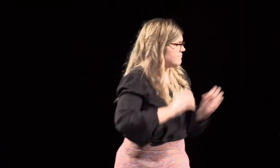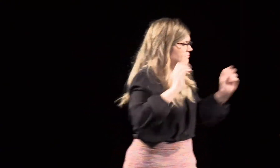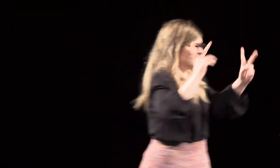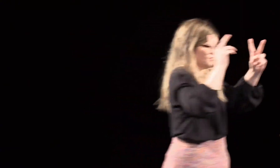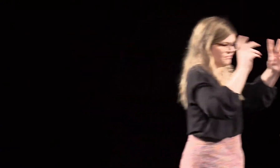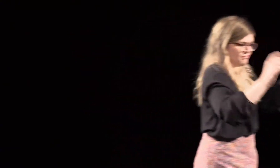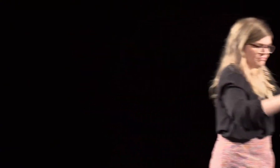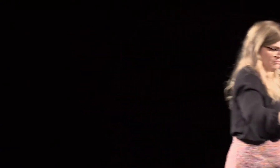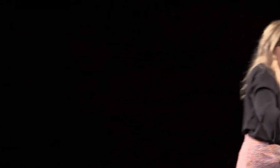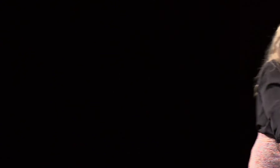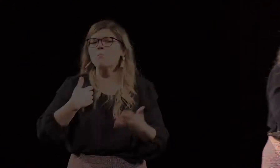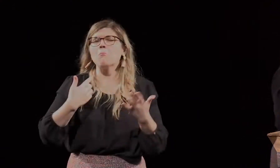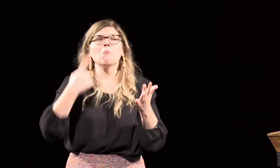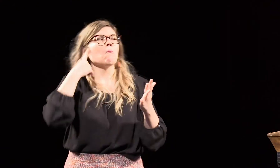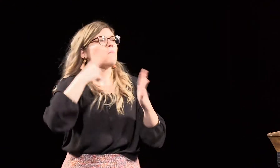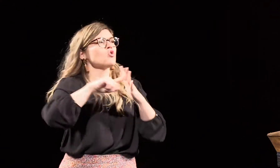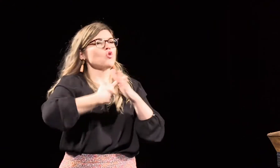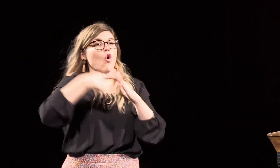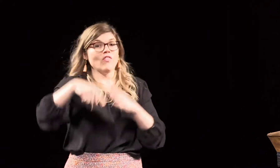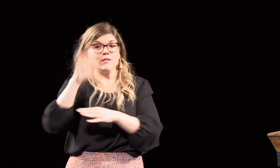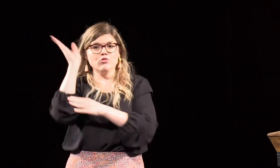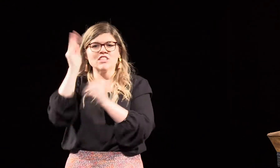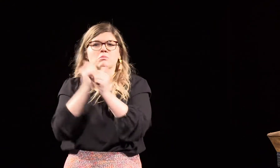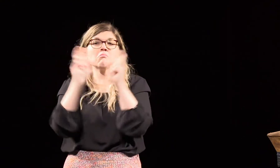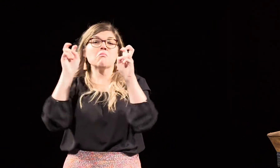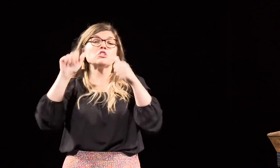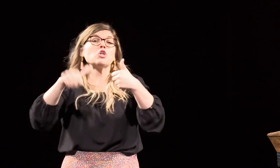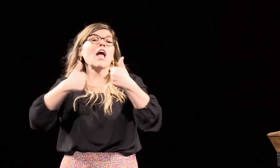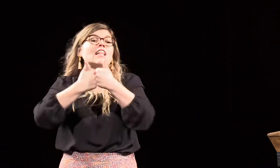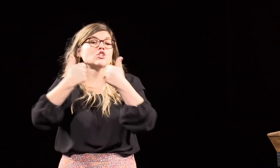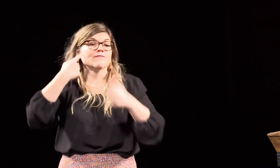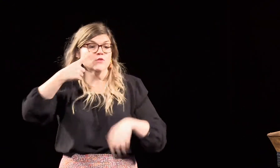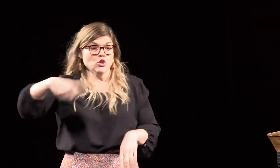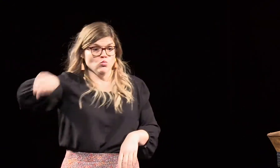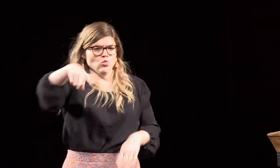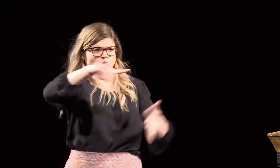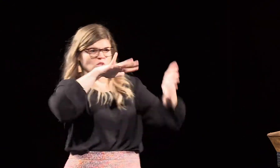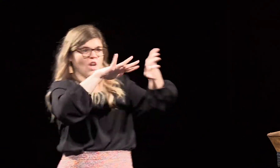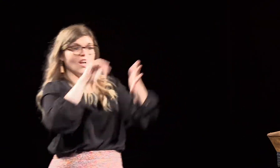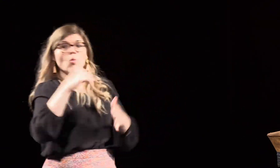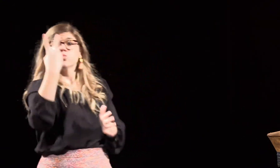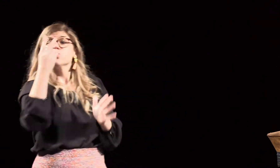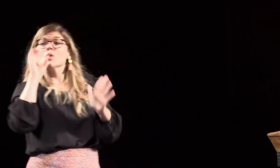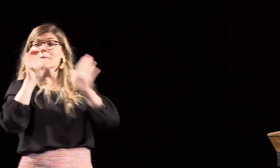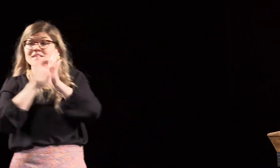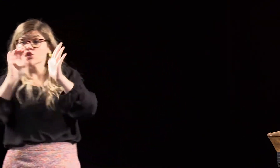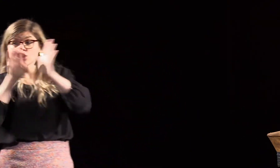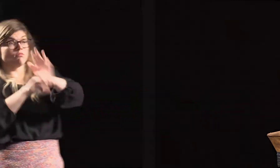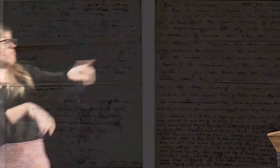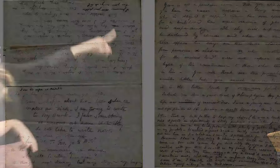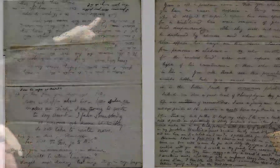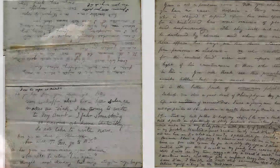and what we can learn from that. I'm going to start this presentation with a challenge for you.